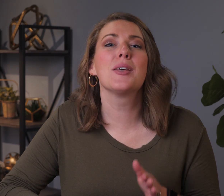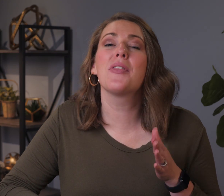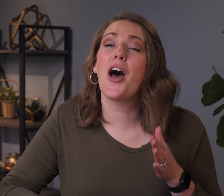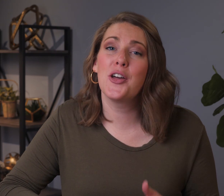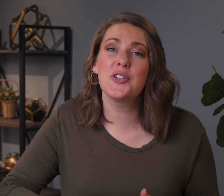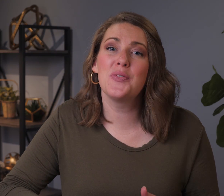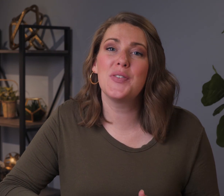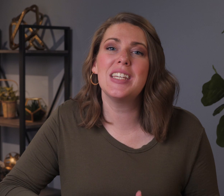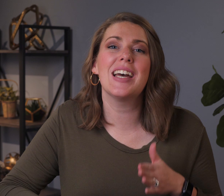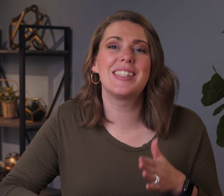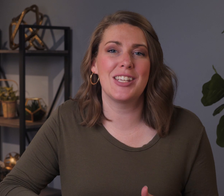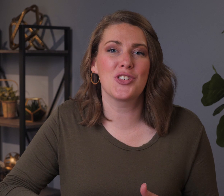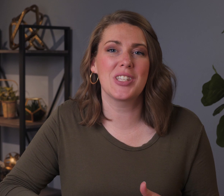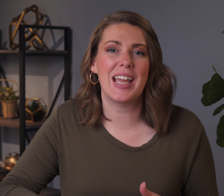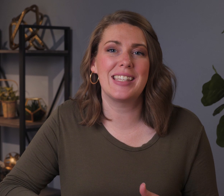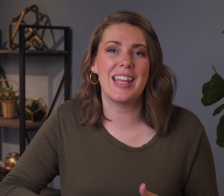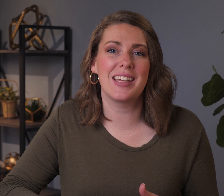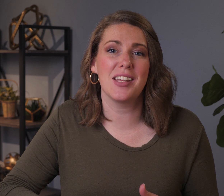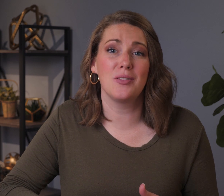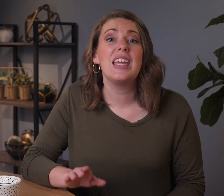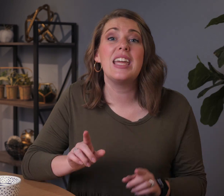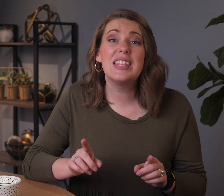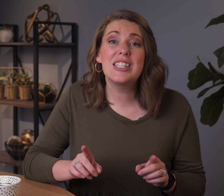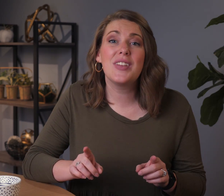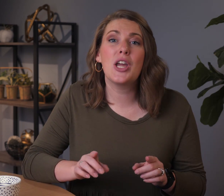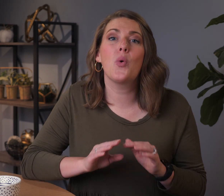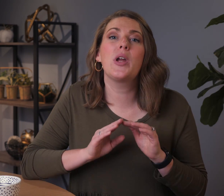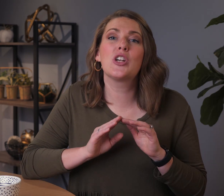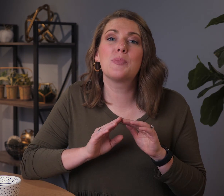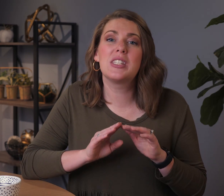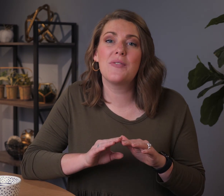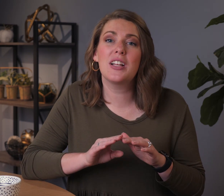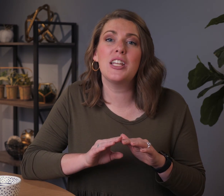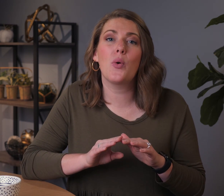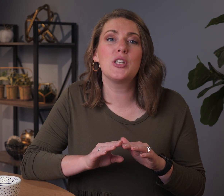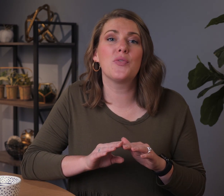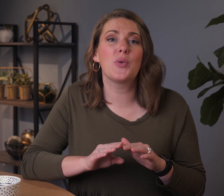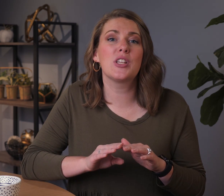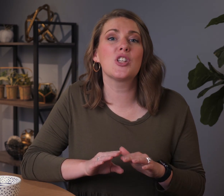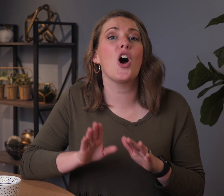some of the 150 essential signs in ASL. In this video we are specifically going to focus